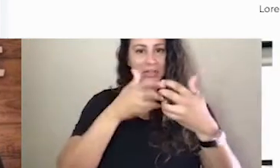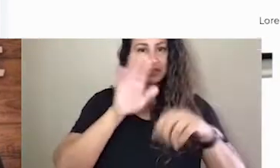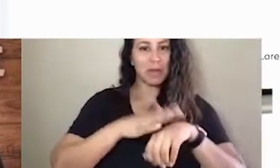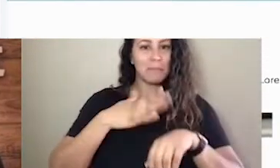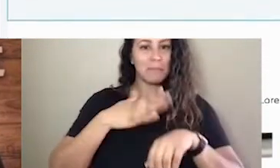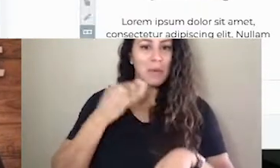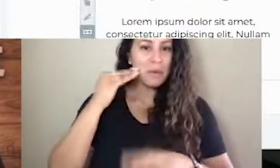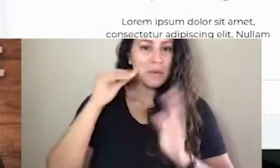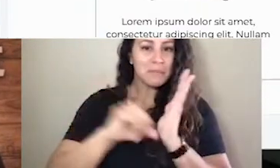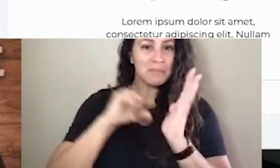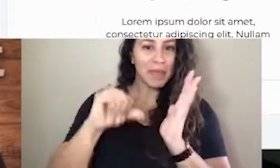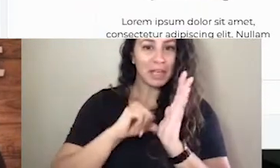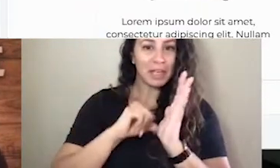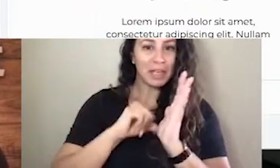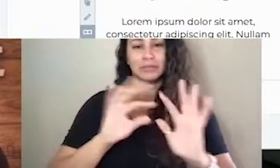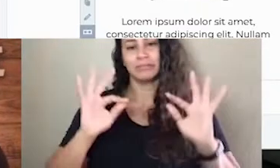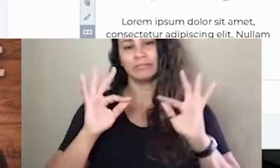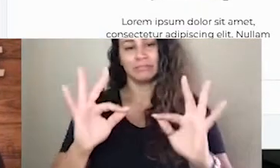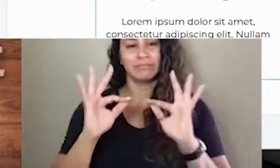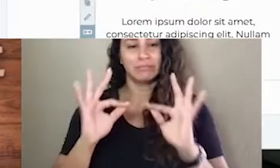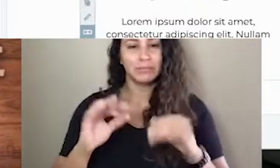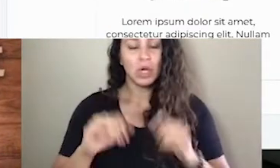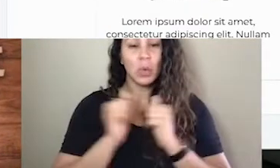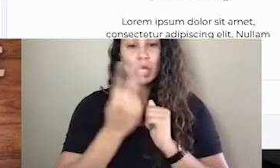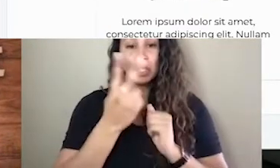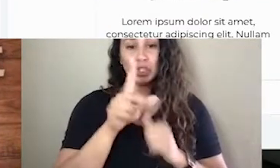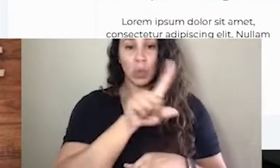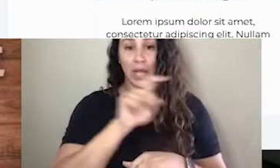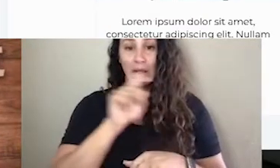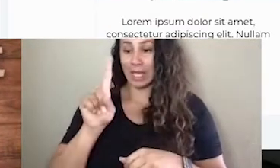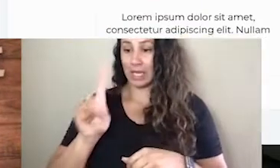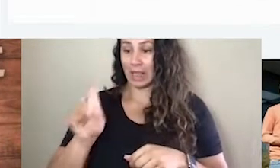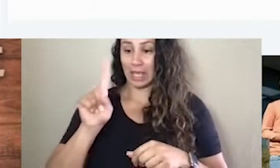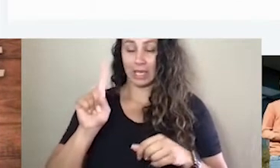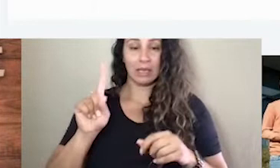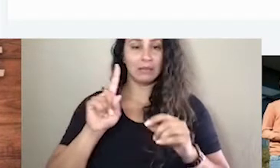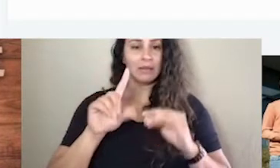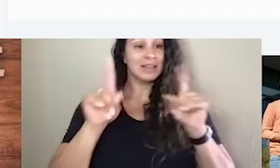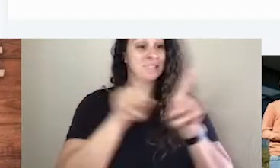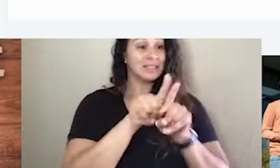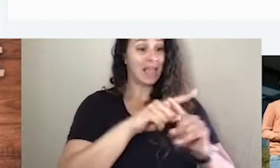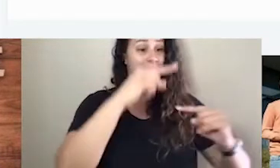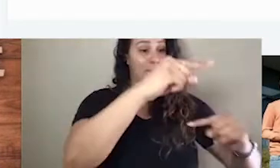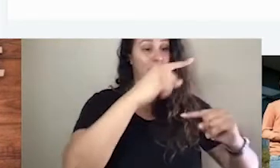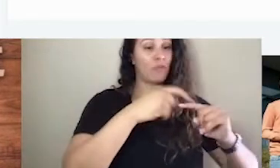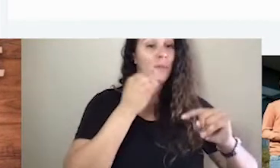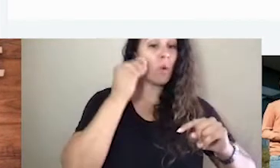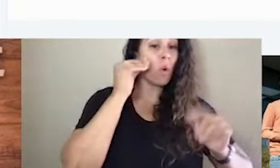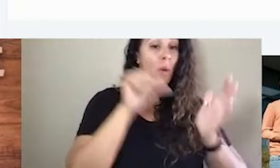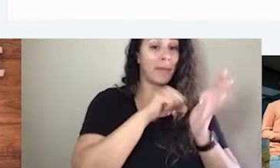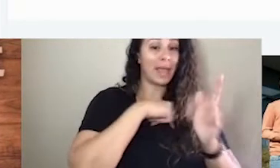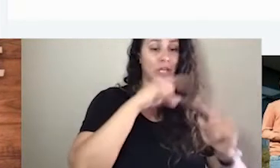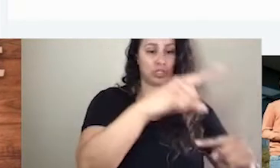WITH TWO CLICKS I WAS ABLE TO ADD THAT SAME SECTION ON HOME PAGE ON MY ABOUT PAGE.